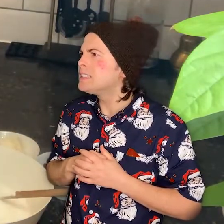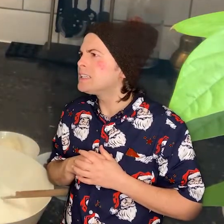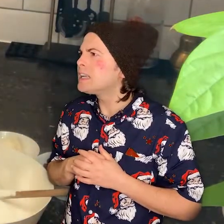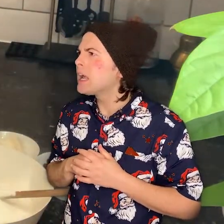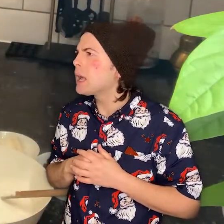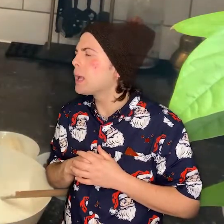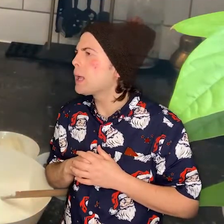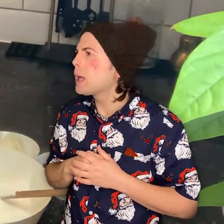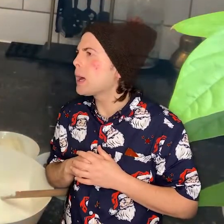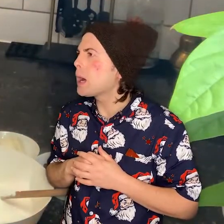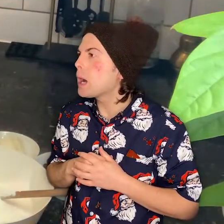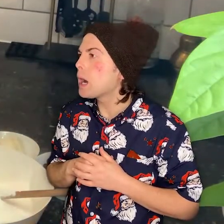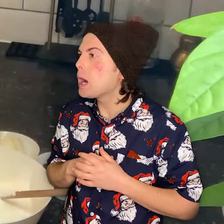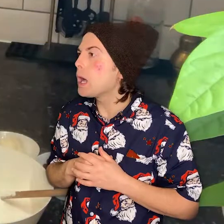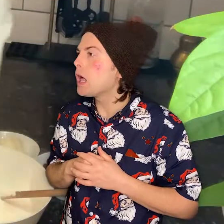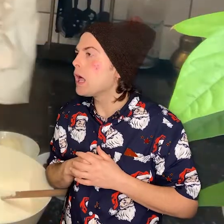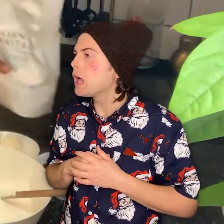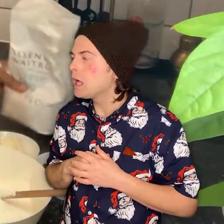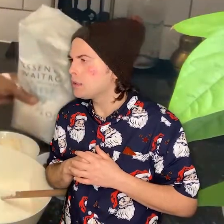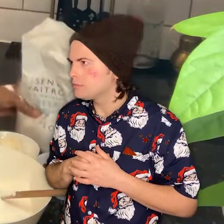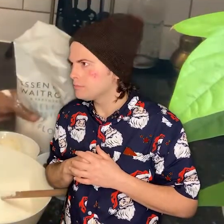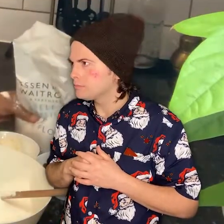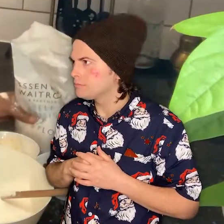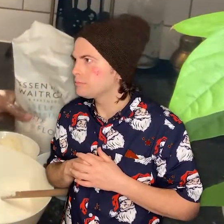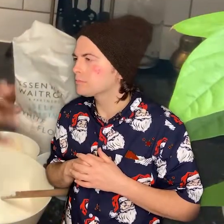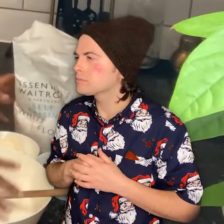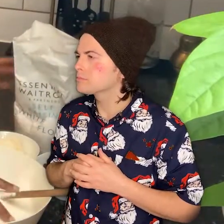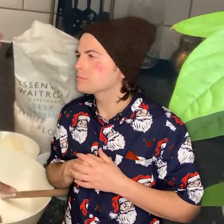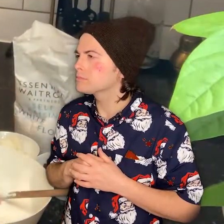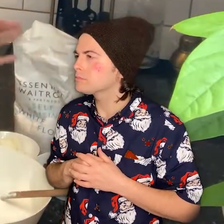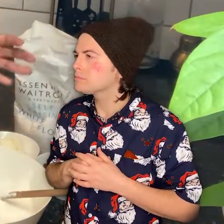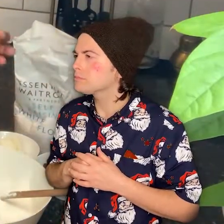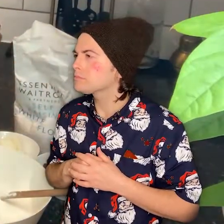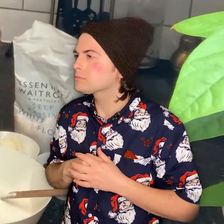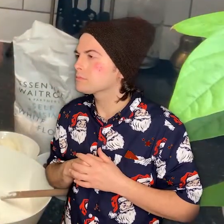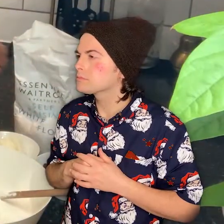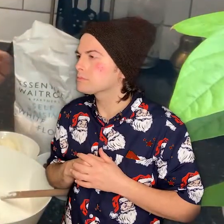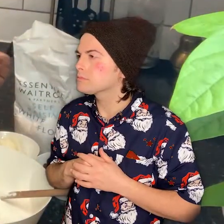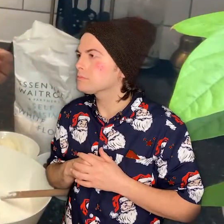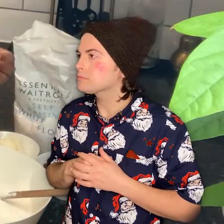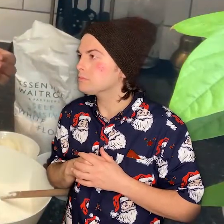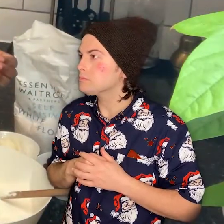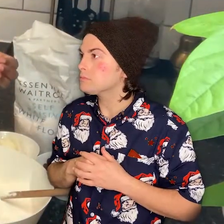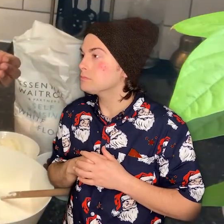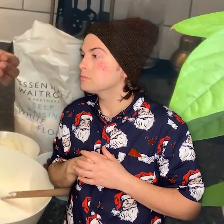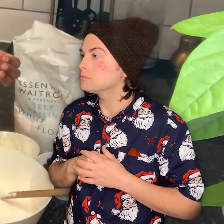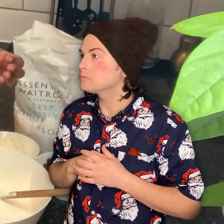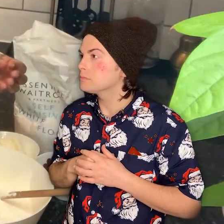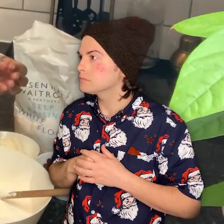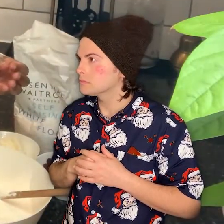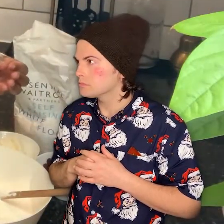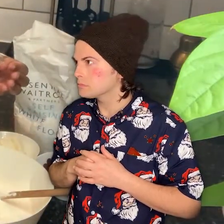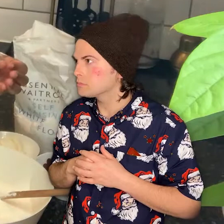Crucial part is to always take a handful of flour at the start and just throw it in your face.